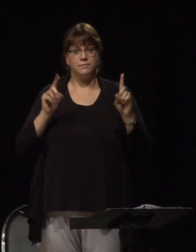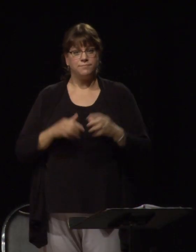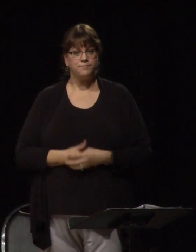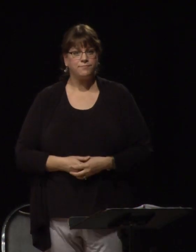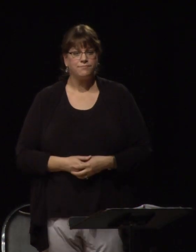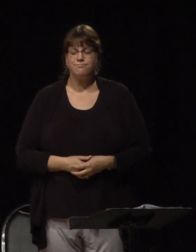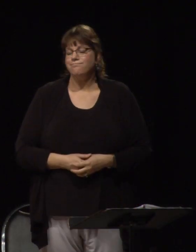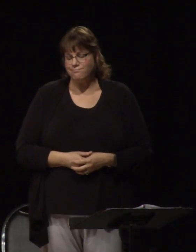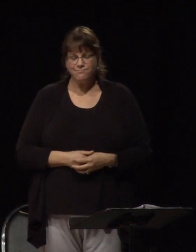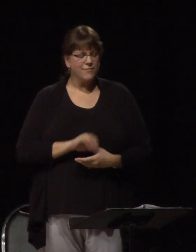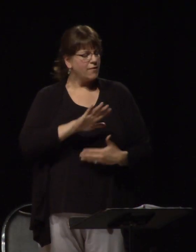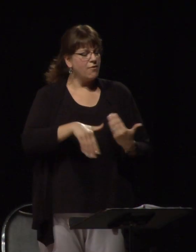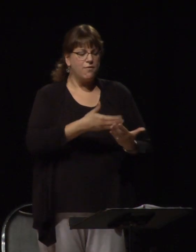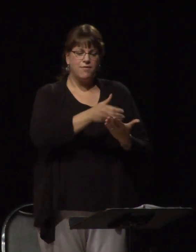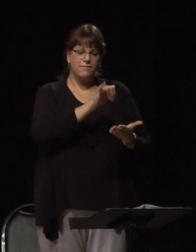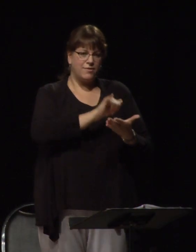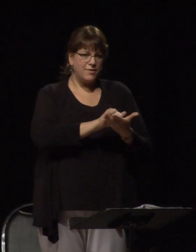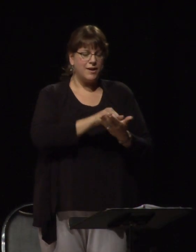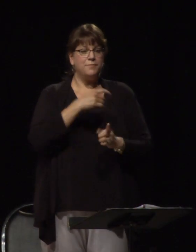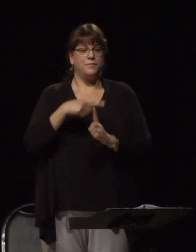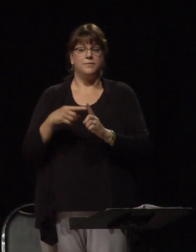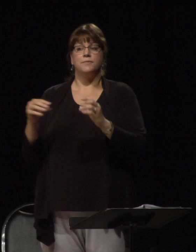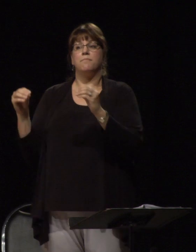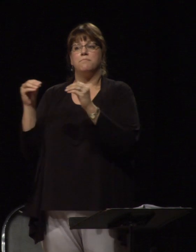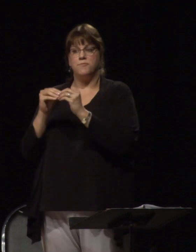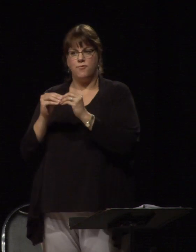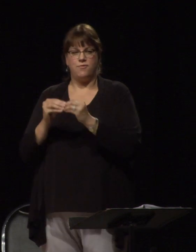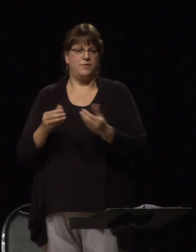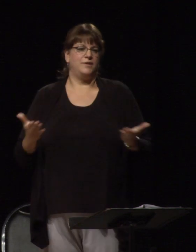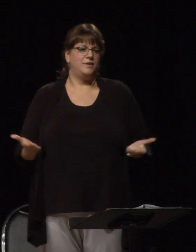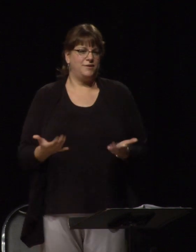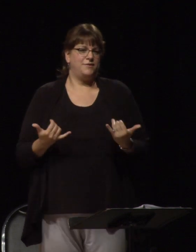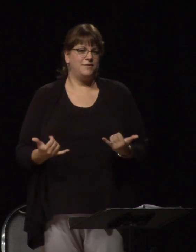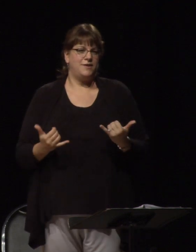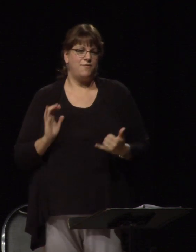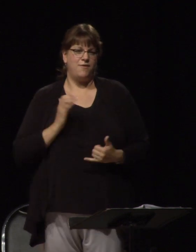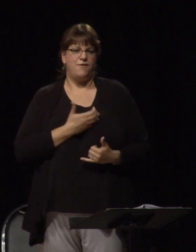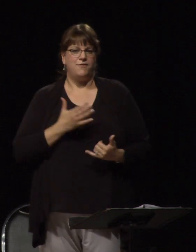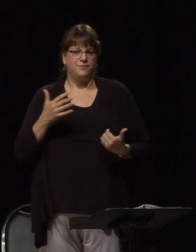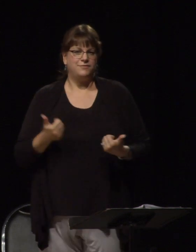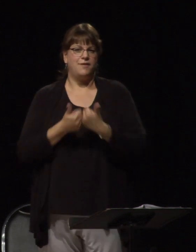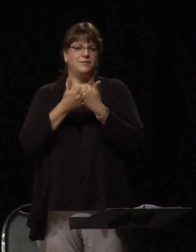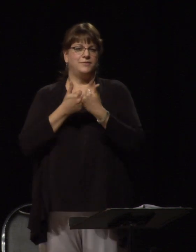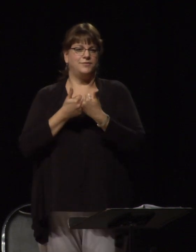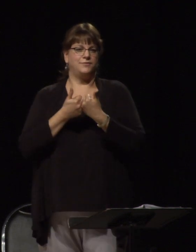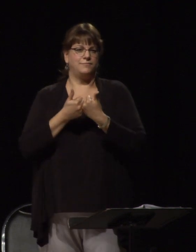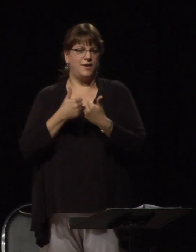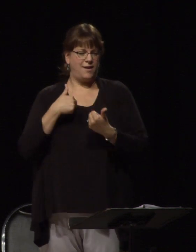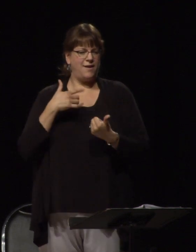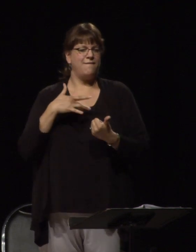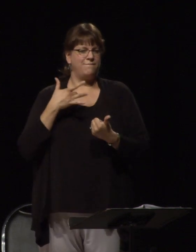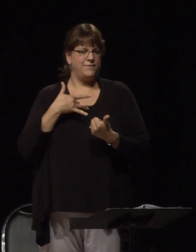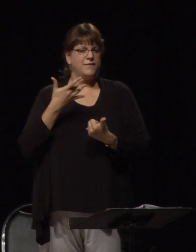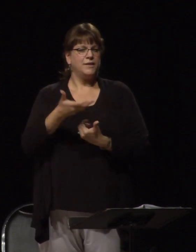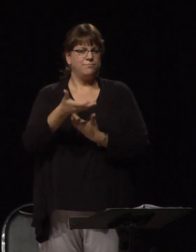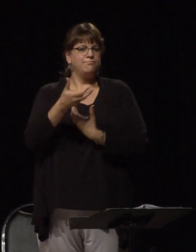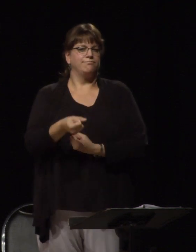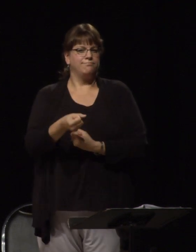FRONT OF US, AND I AM CONFIDENT THAT THE SAME COLLECTIVE EFFORTS THAT HAVE BROUGHT US TO THIS POINT WILL CONTINUE TO CARRY US